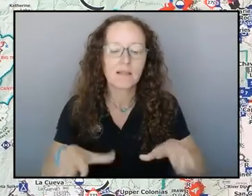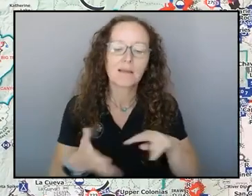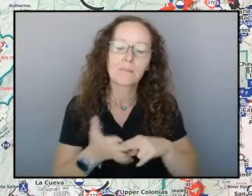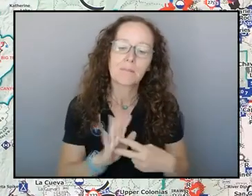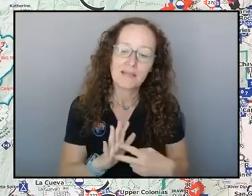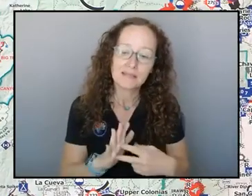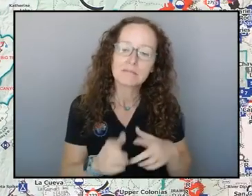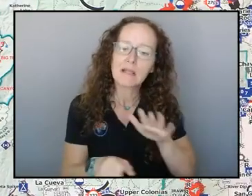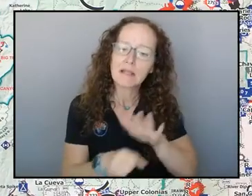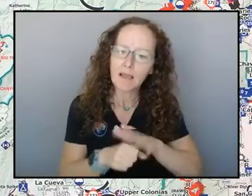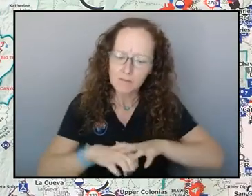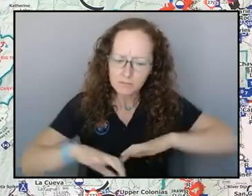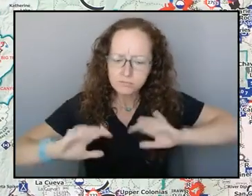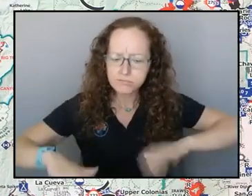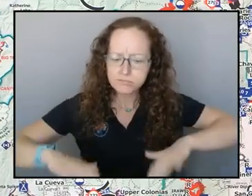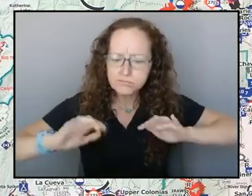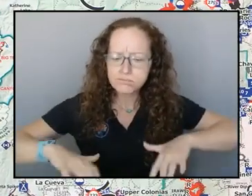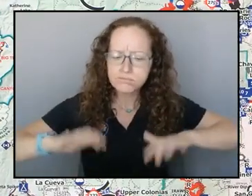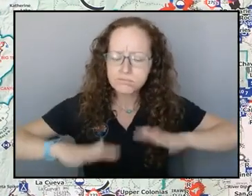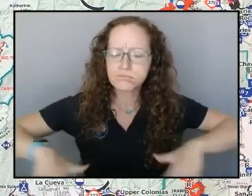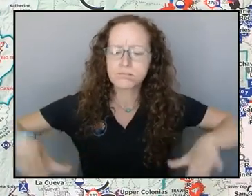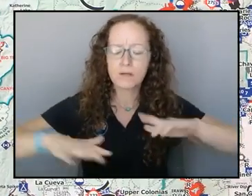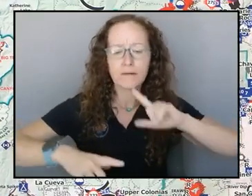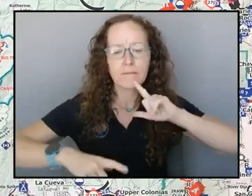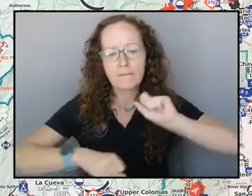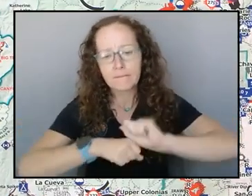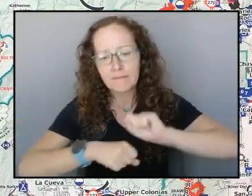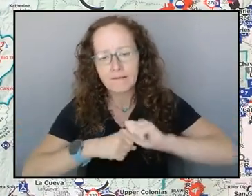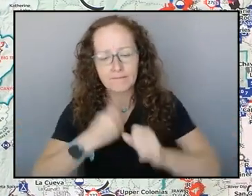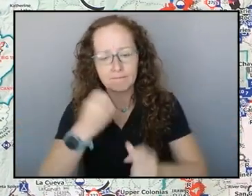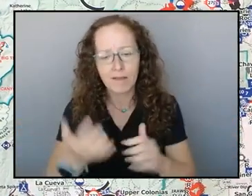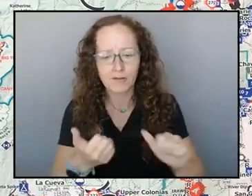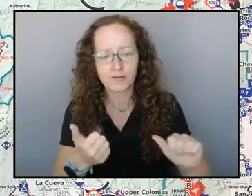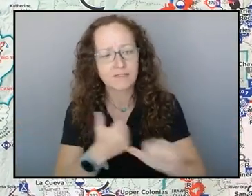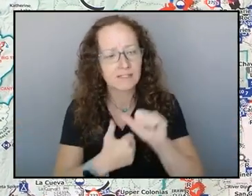common measurement that we use here on wildfires and we didn't